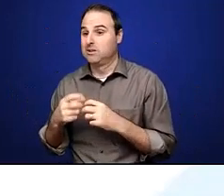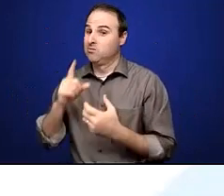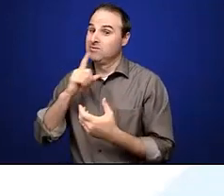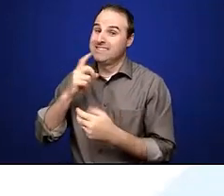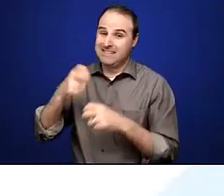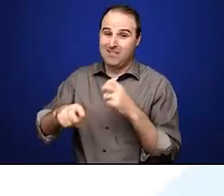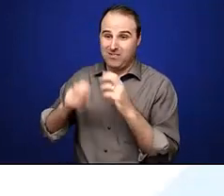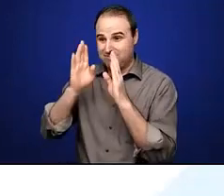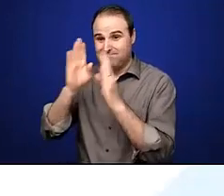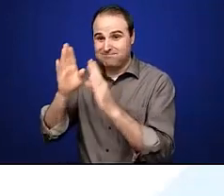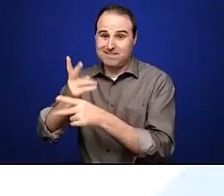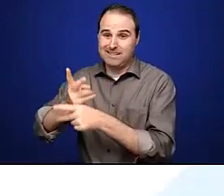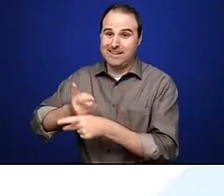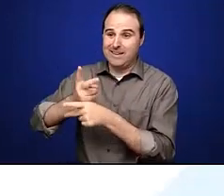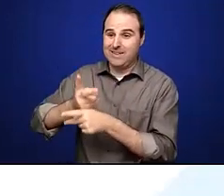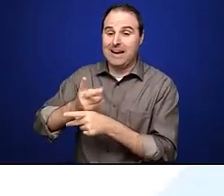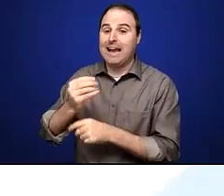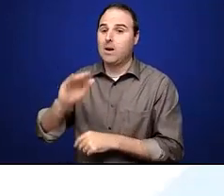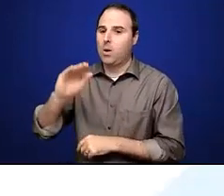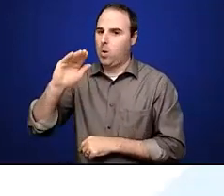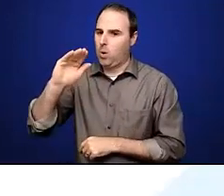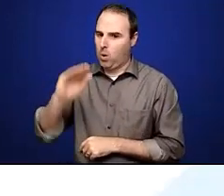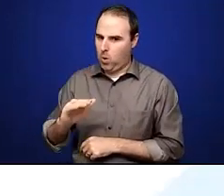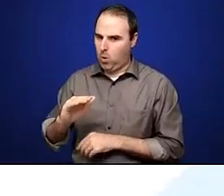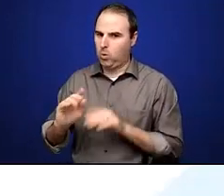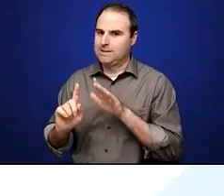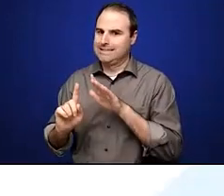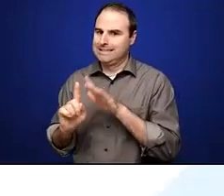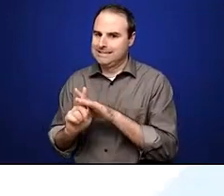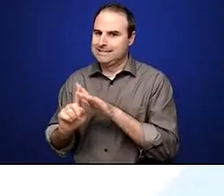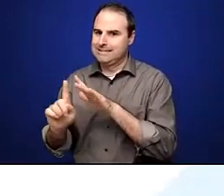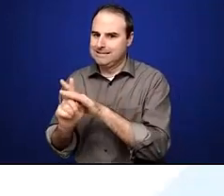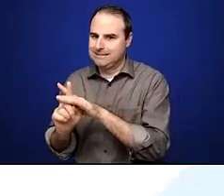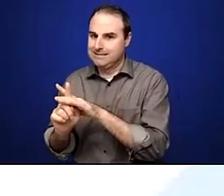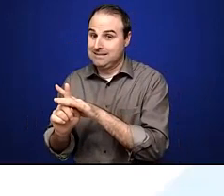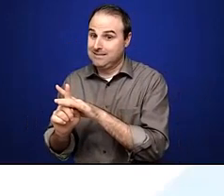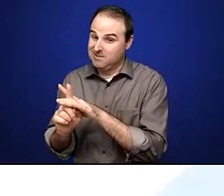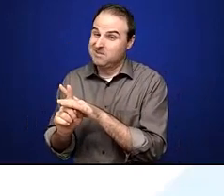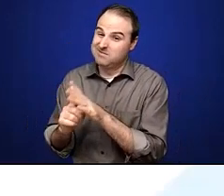And it's also low incidence as well, so it makes it that much more complicated at times.